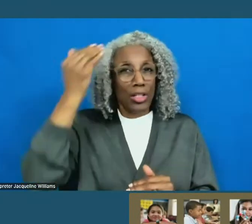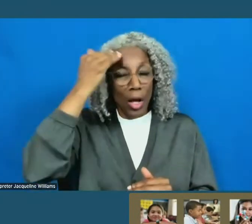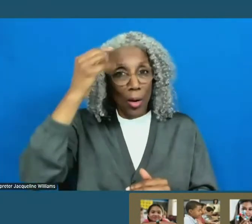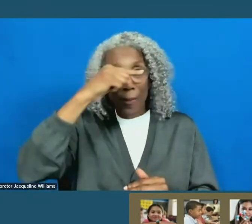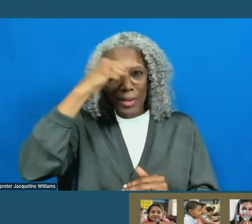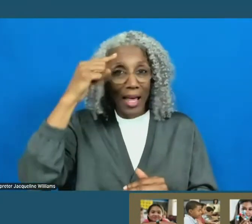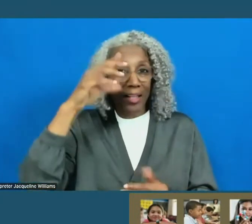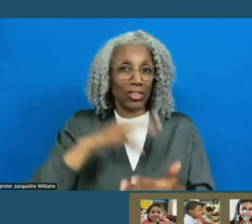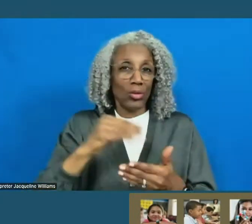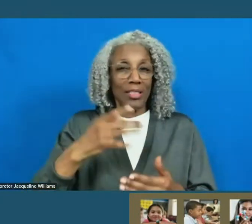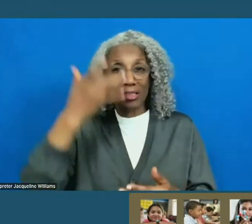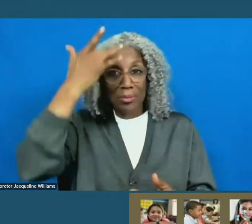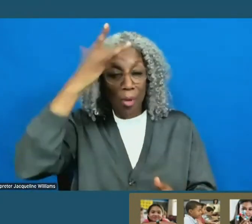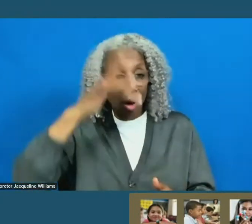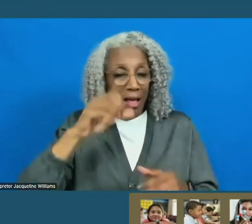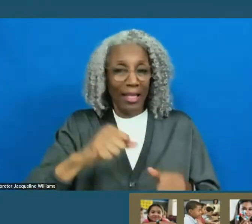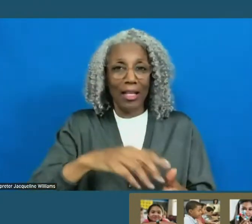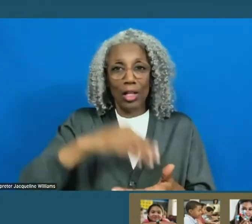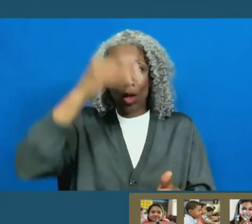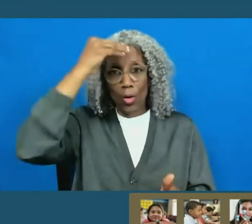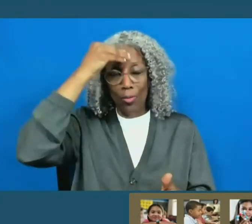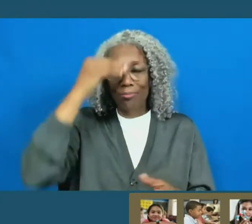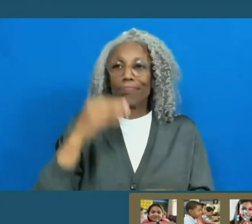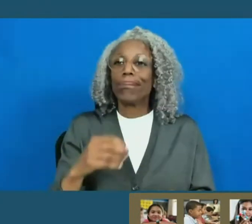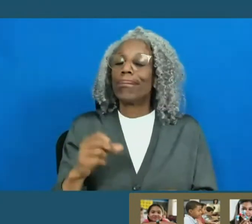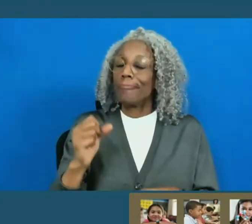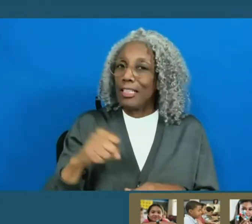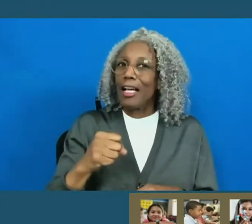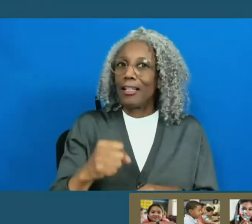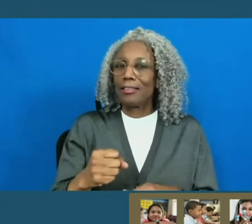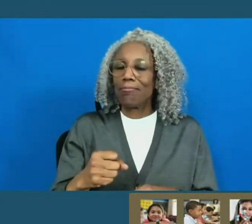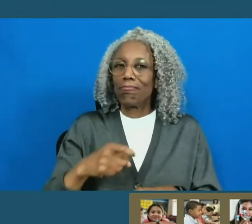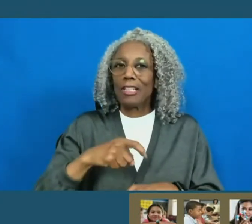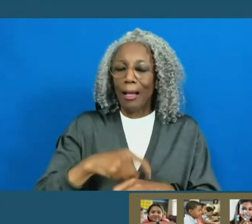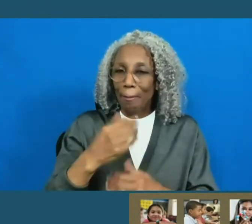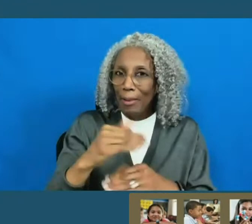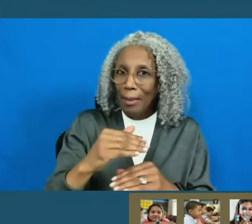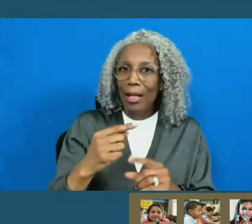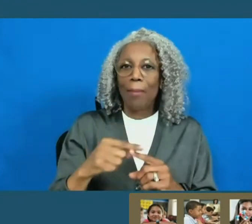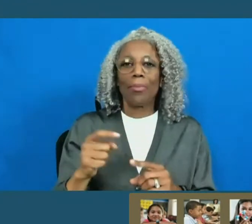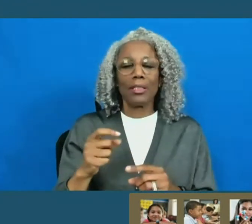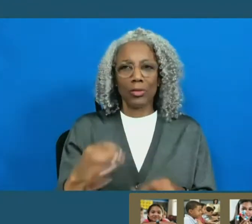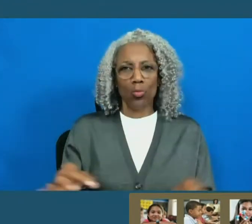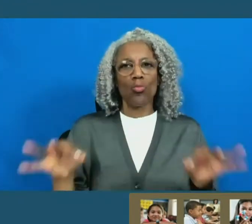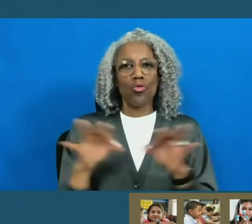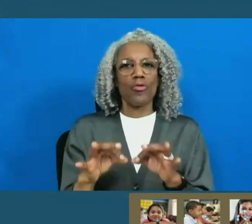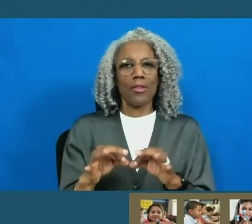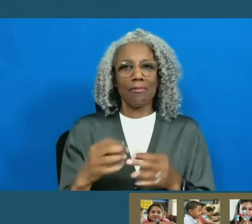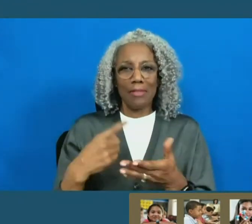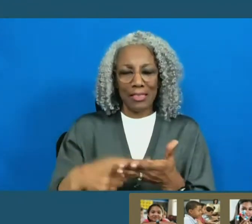counterparts for black Children that we know we're smart, we know can learn. We're short on